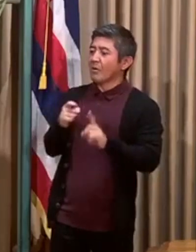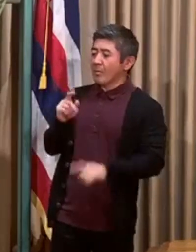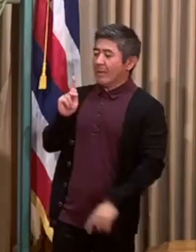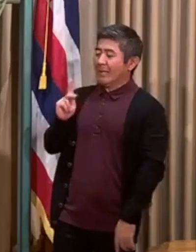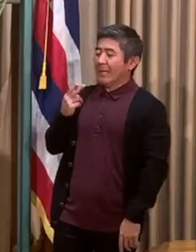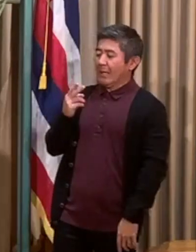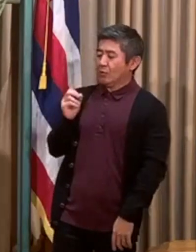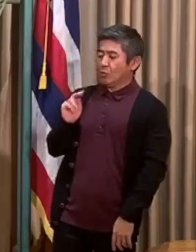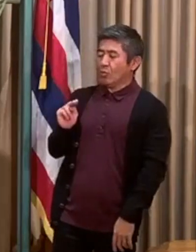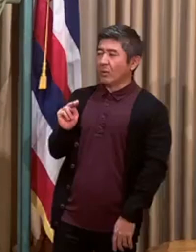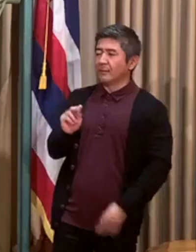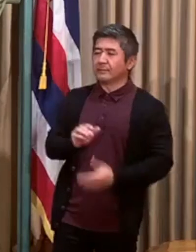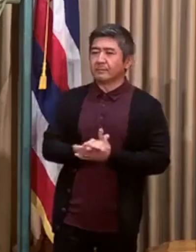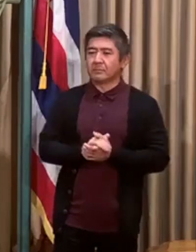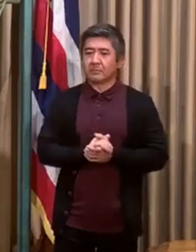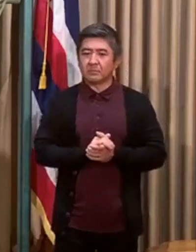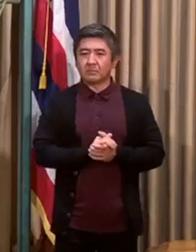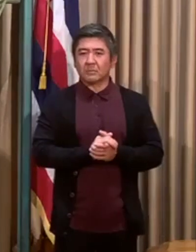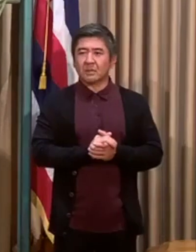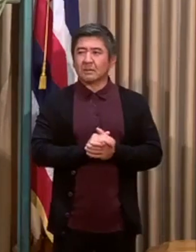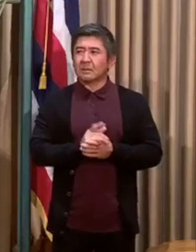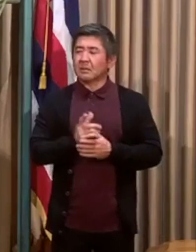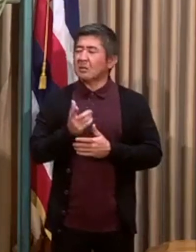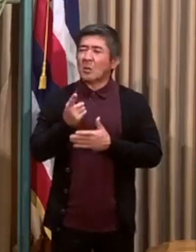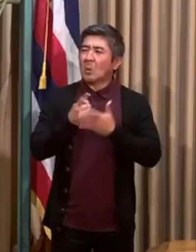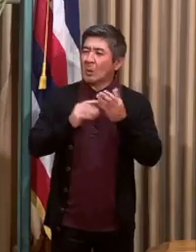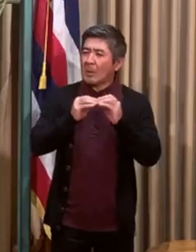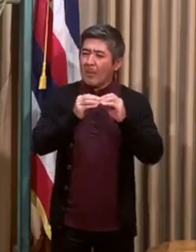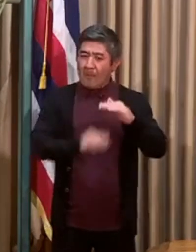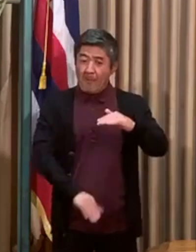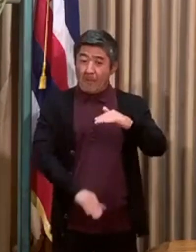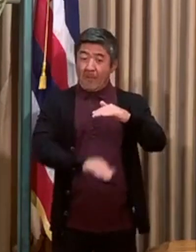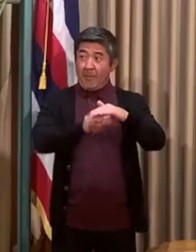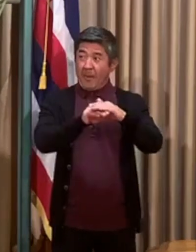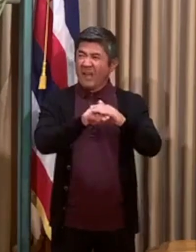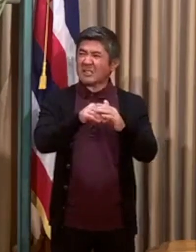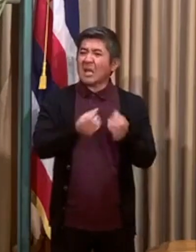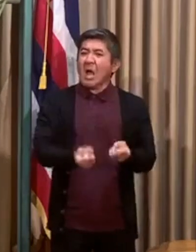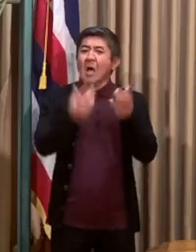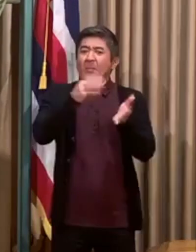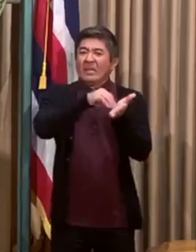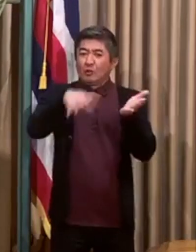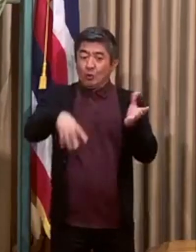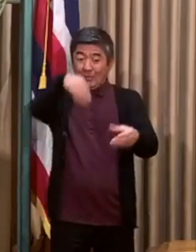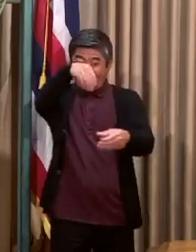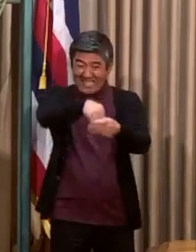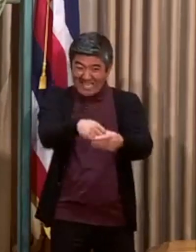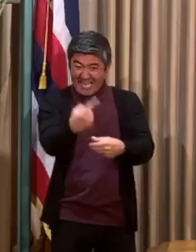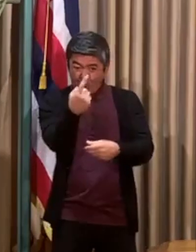What would be the maximum number of students in one classroom, and if the class exceeds that number, where will students go?